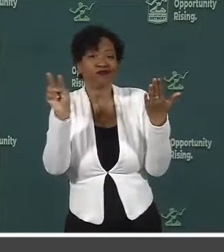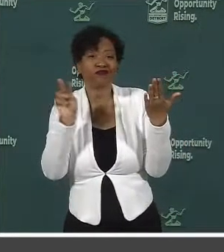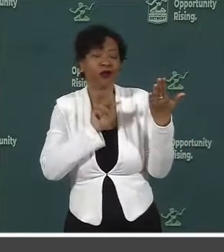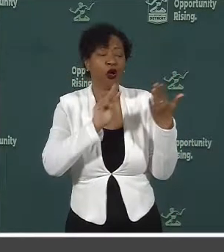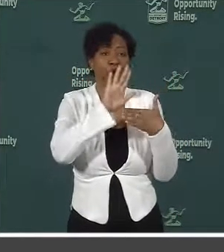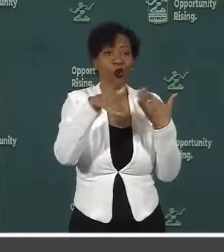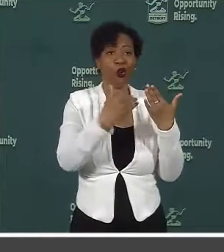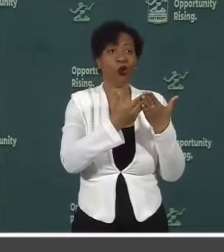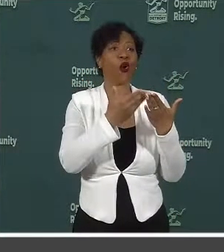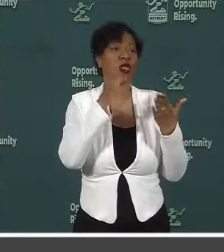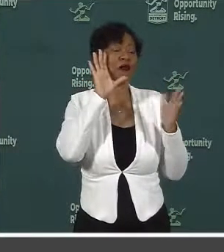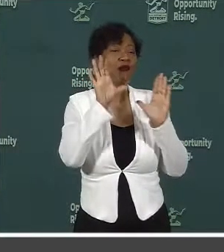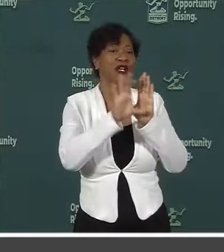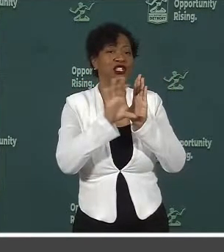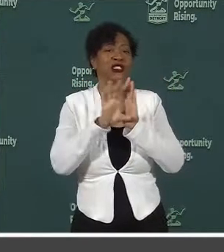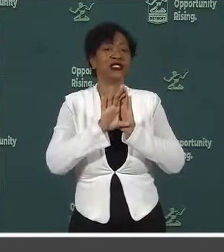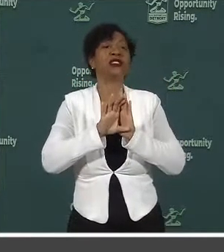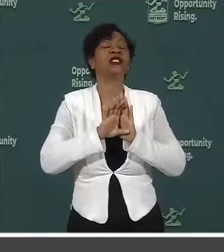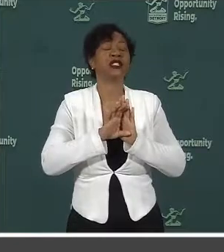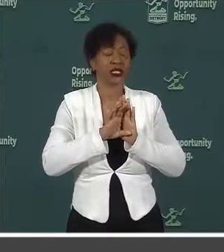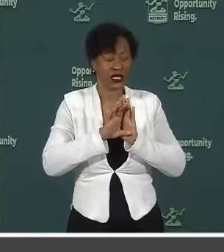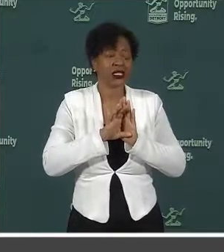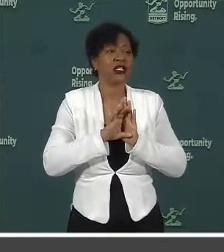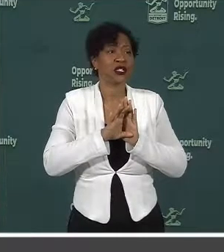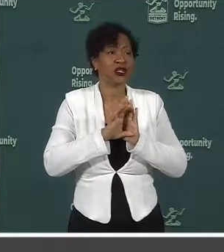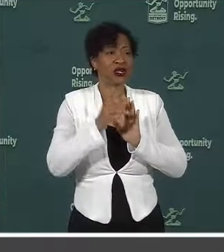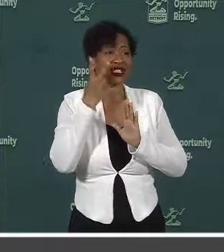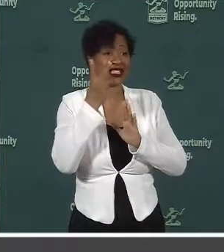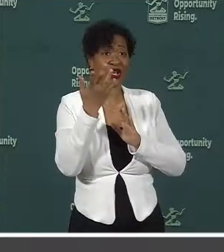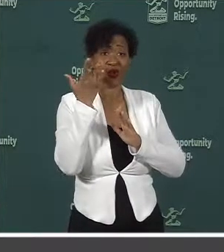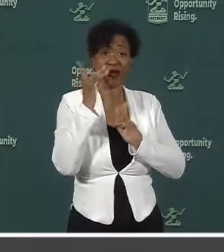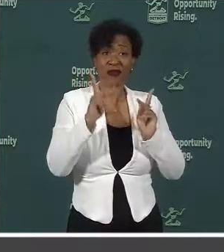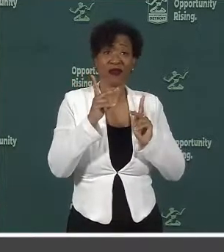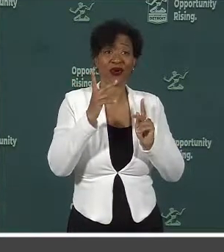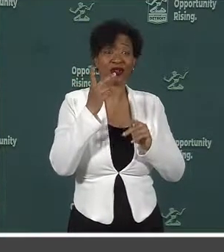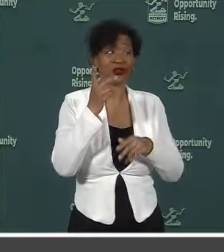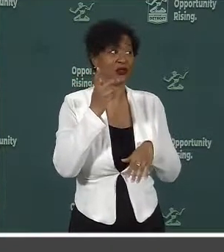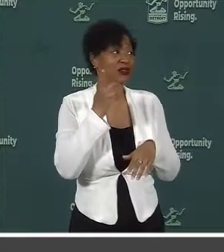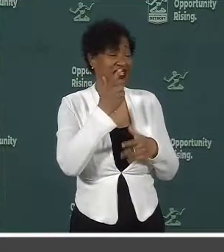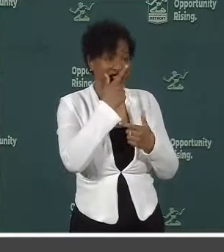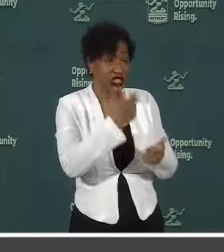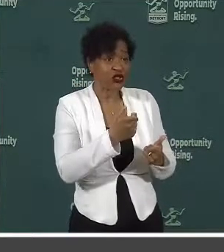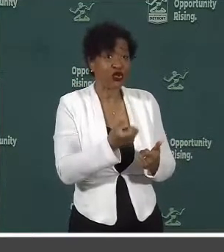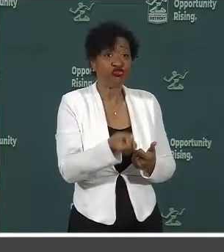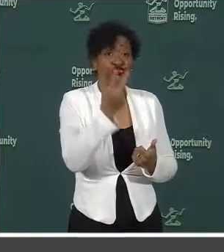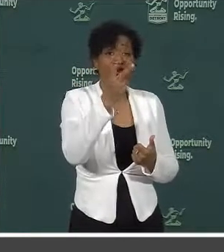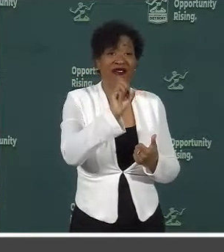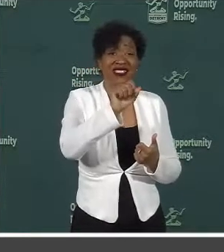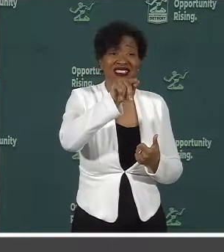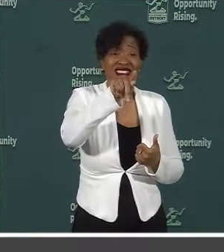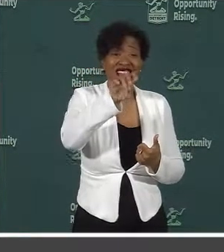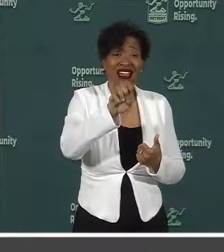CAN SEE WHY PEOPLE WERE SO INTERESTED 12 SITES HAVE BEEN ABANDONED IN DETROIT FOR A COMBINED FOUR HUNDRED AND